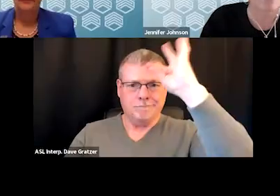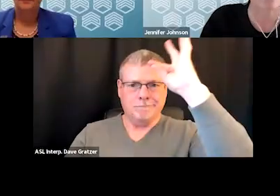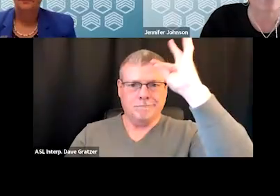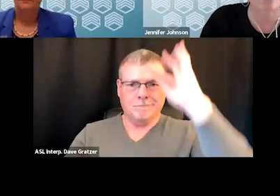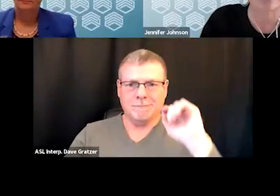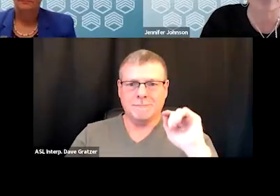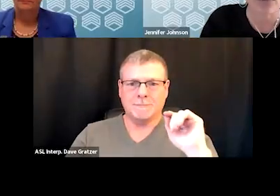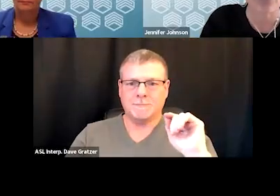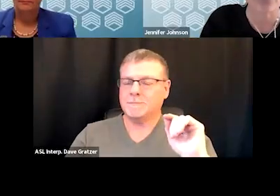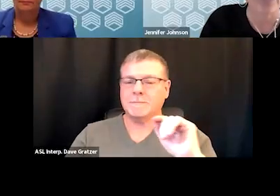It's not getting through.